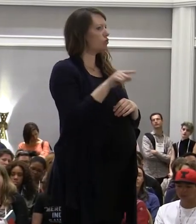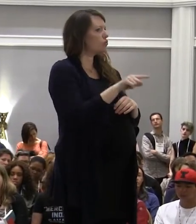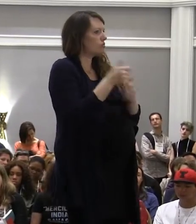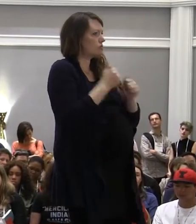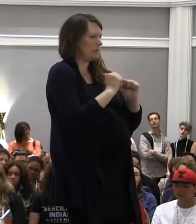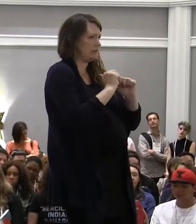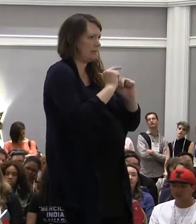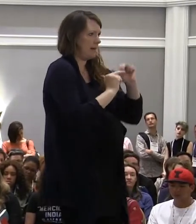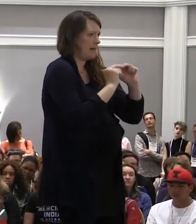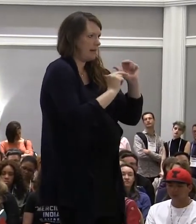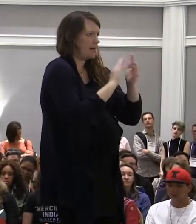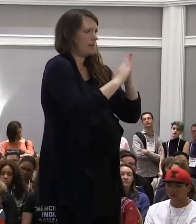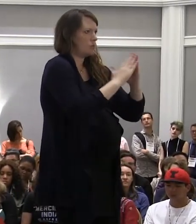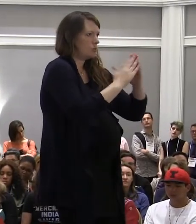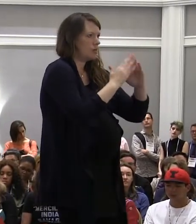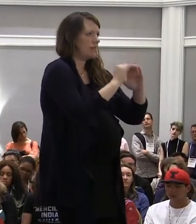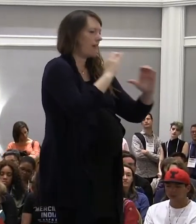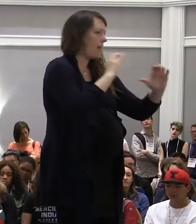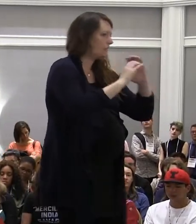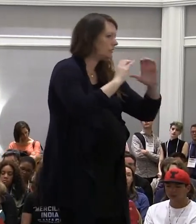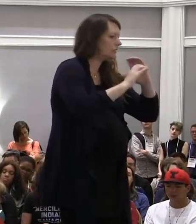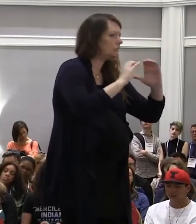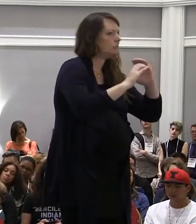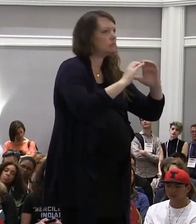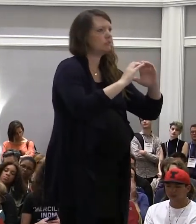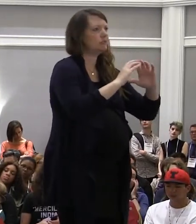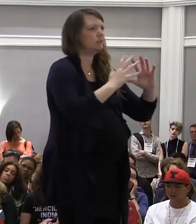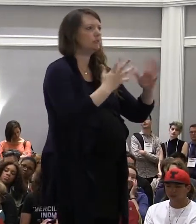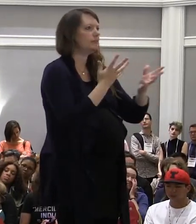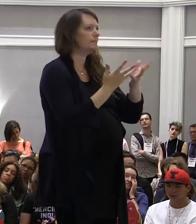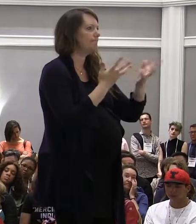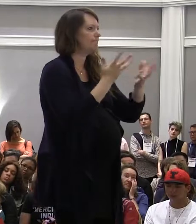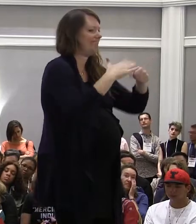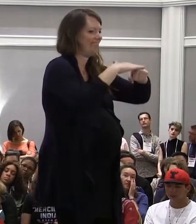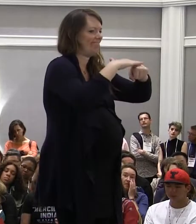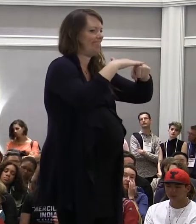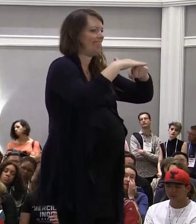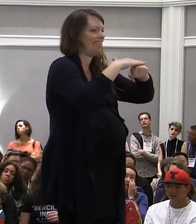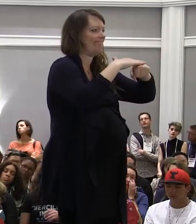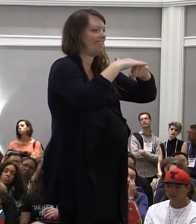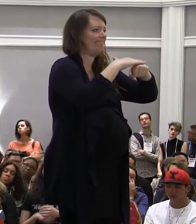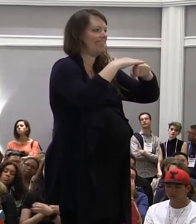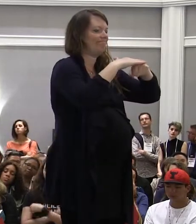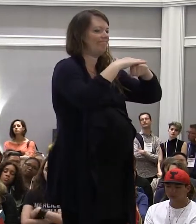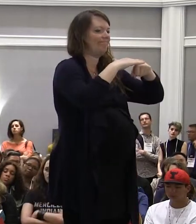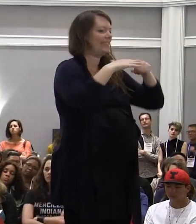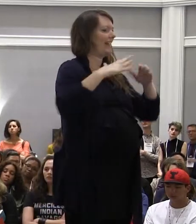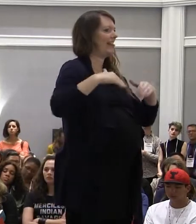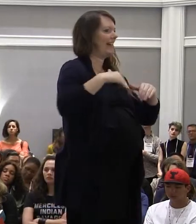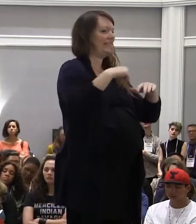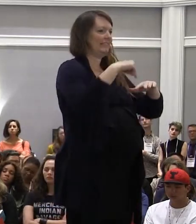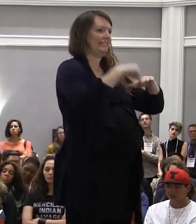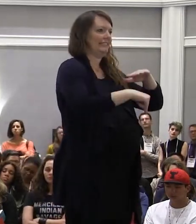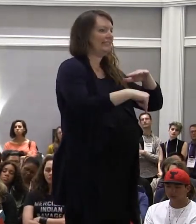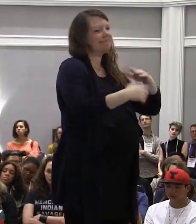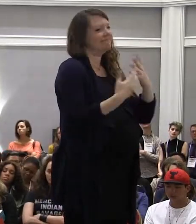and the conversations that you are having are superficial? They do not really get to the surface?